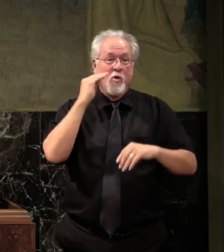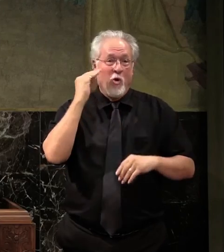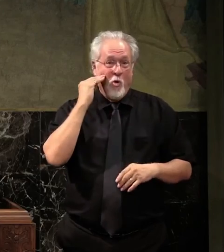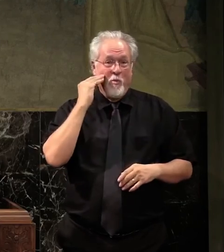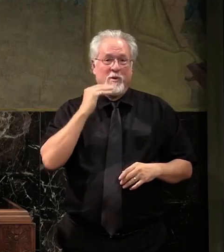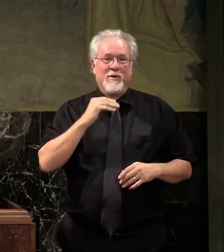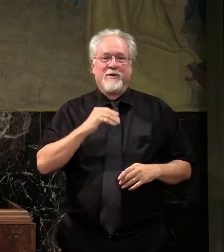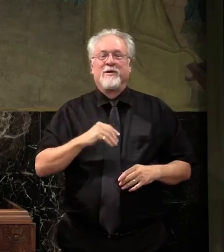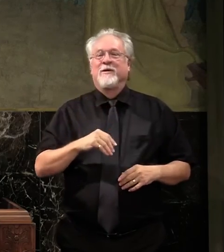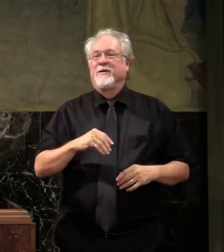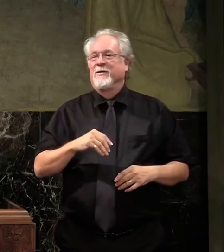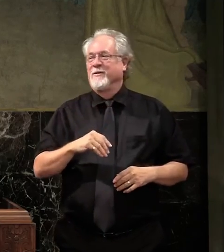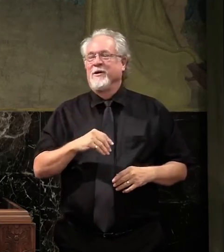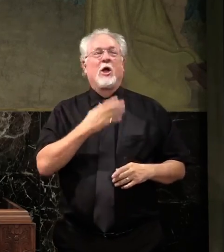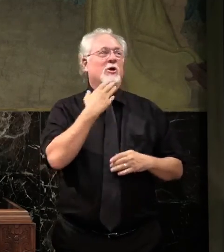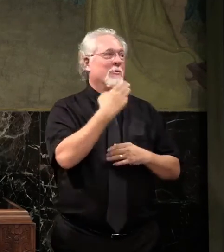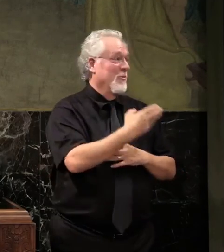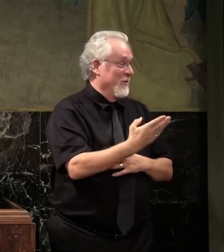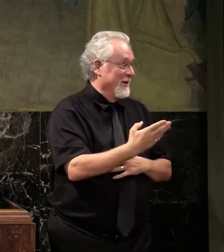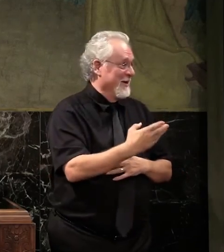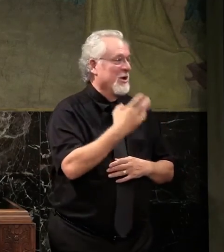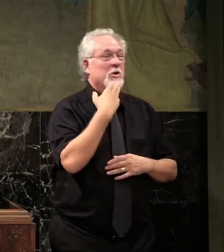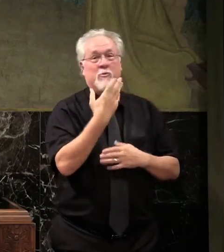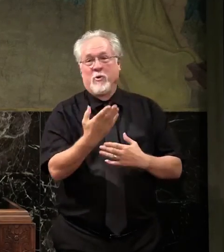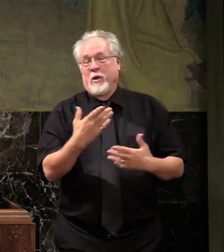and thank you for a good morning, good night whatever it is.